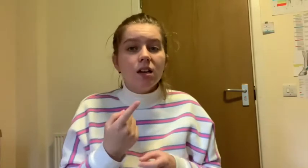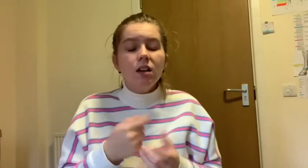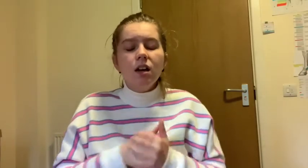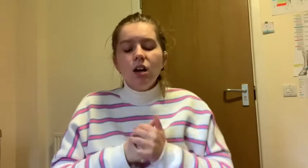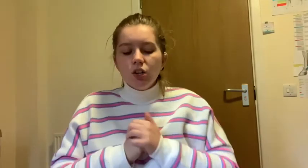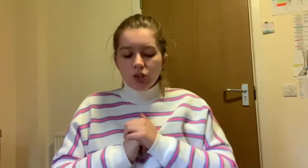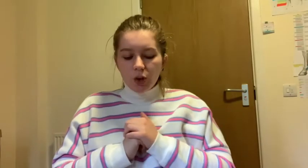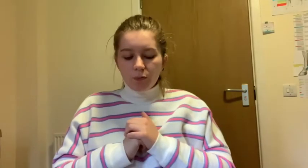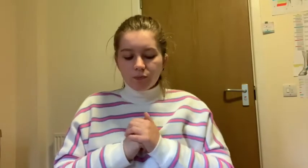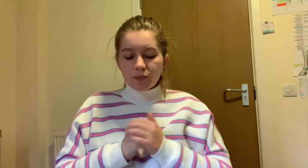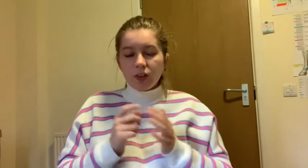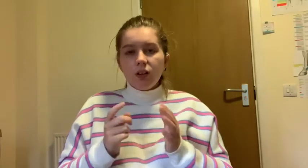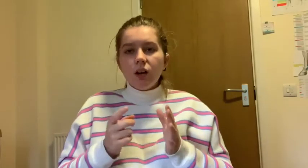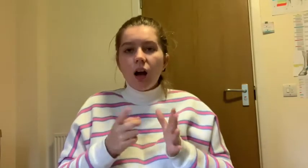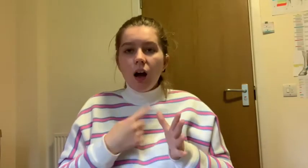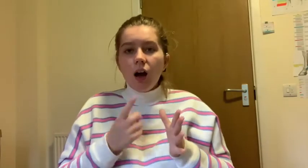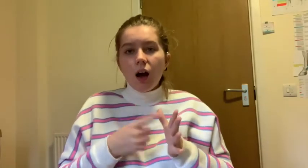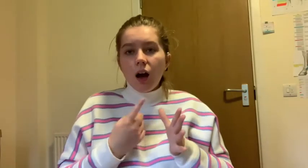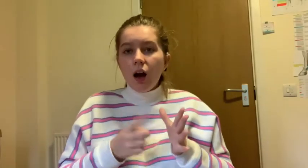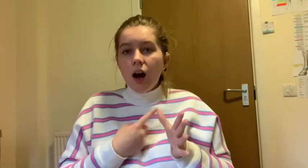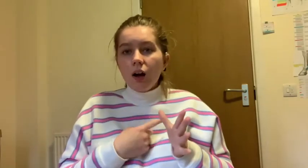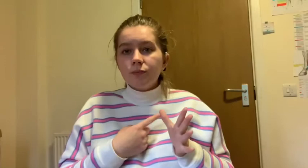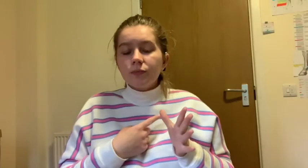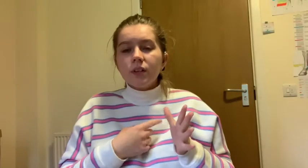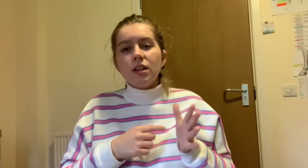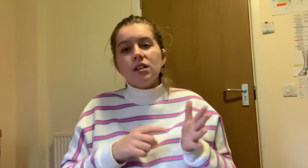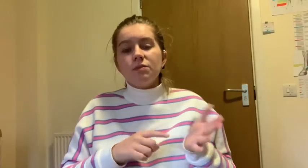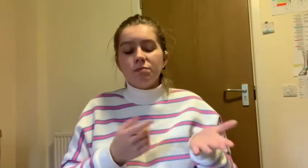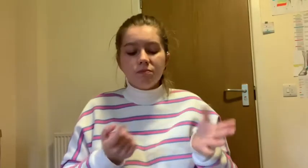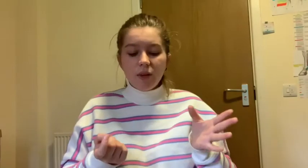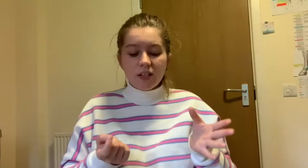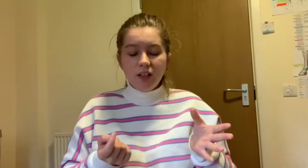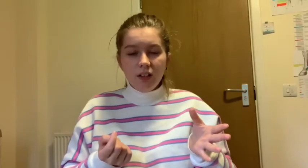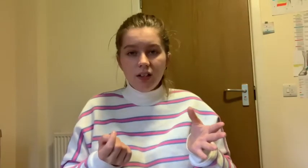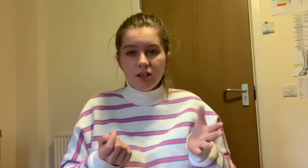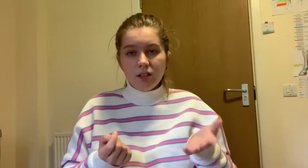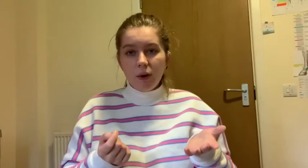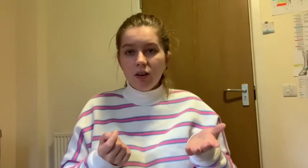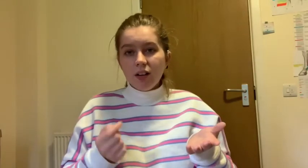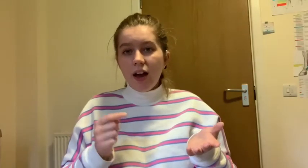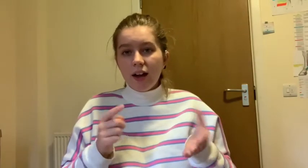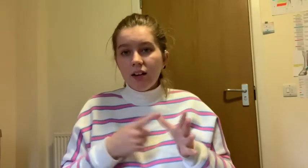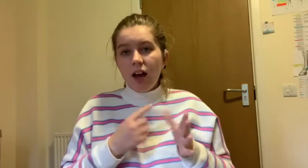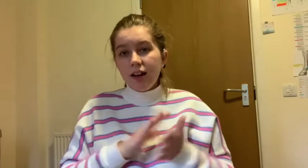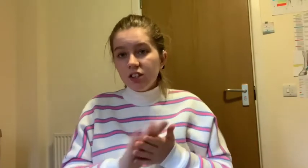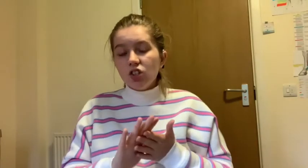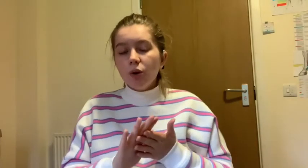So basically "ah" x3 is basically spelt as A, H